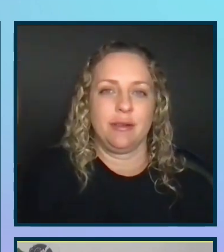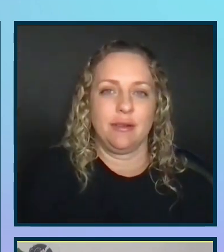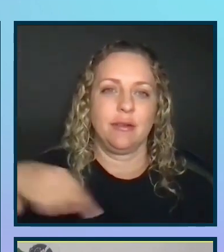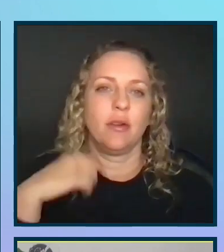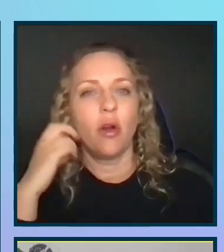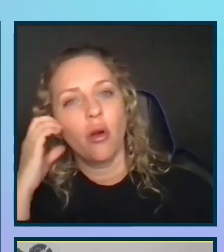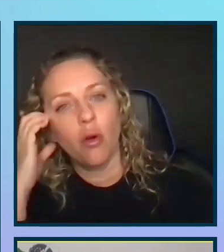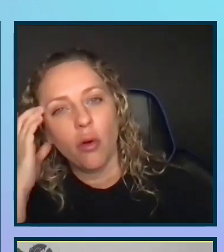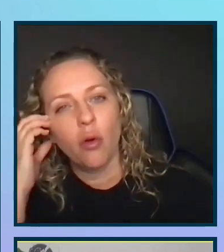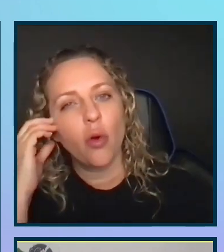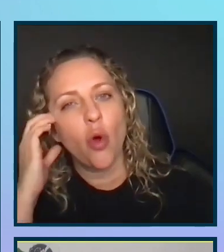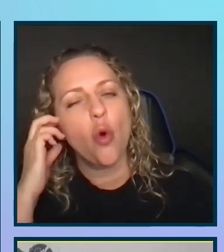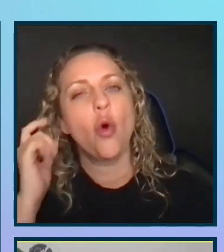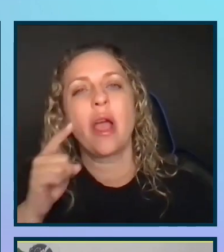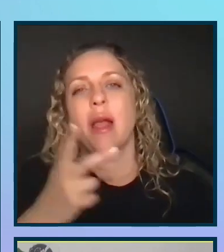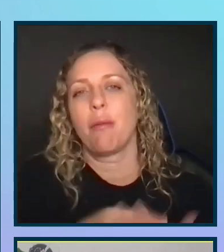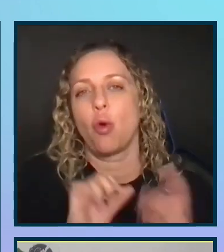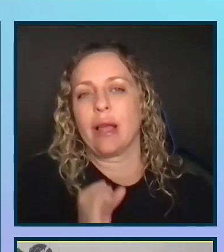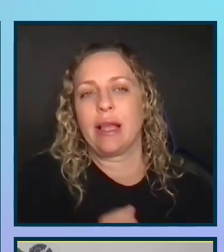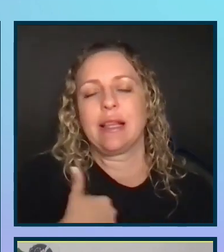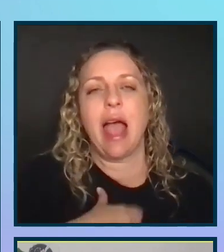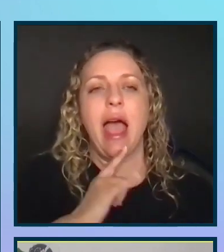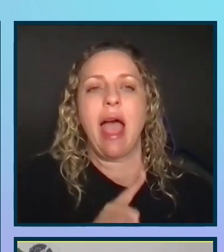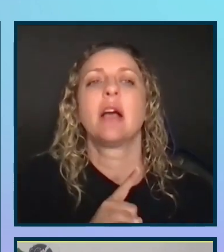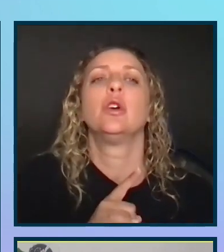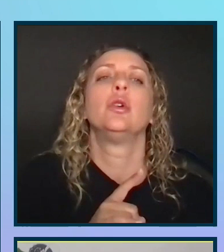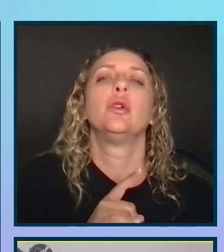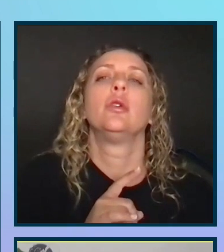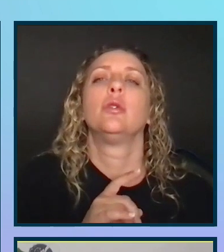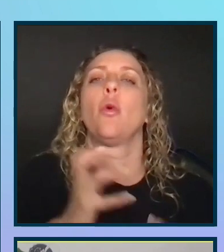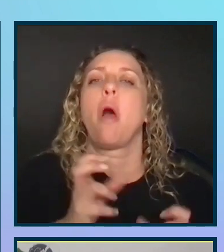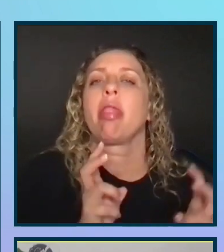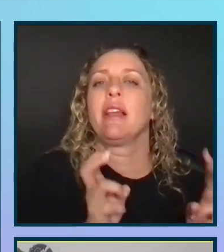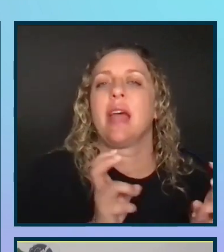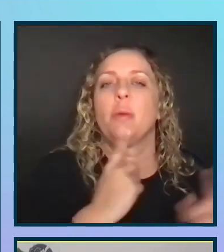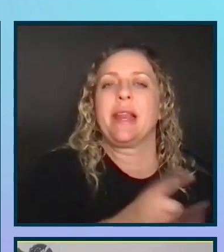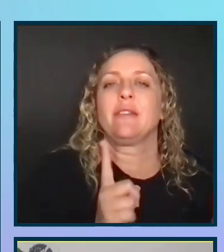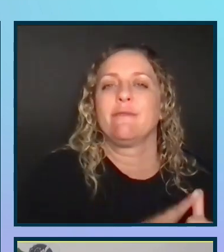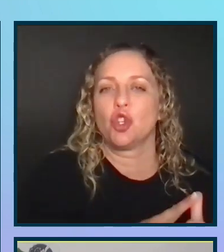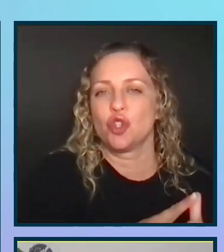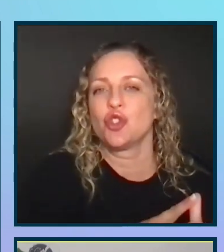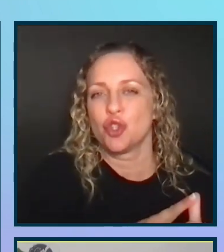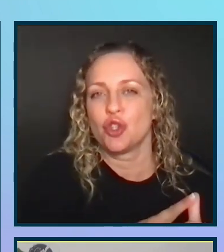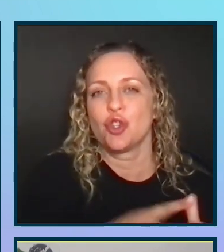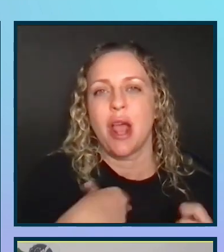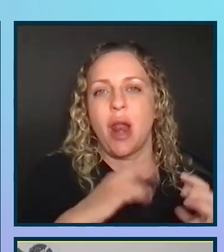So here, in both cases, I actually want the title to be announced first. I don't want the category to be announced first.